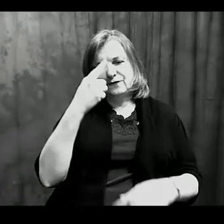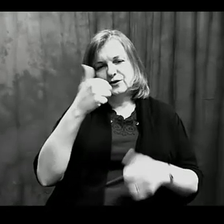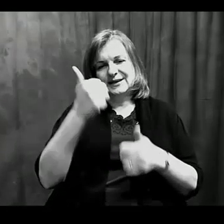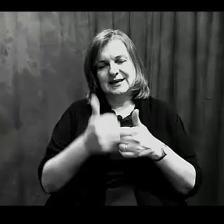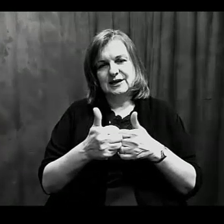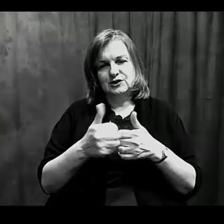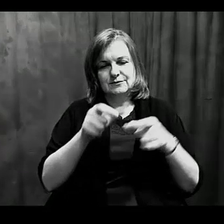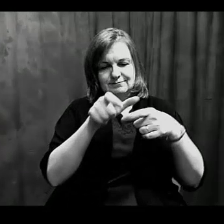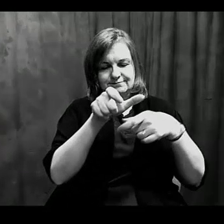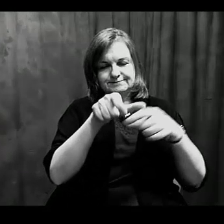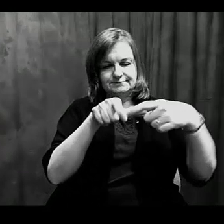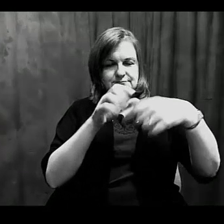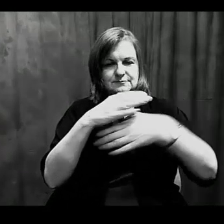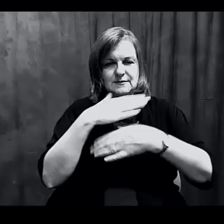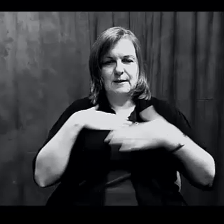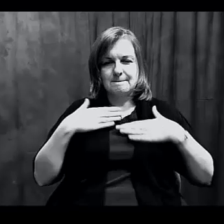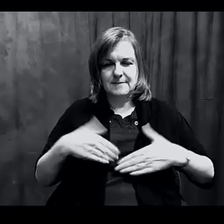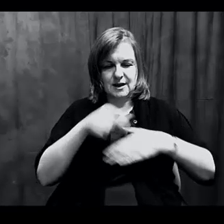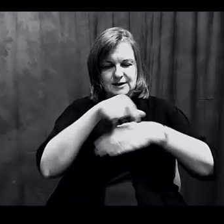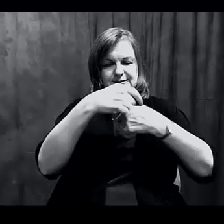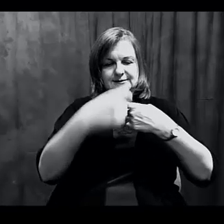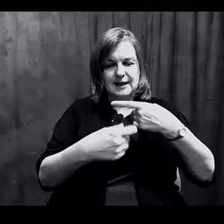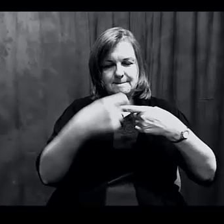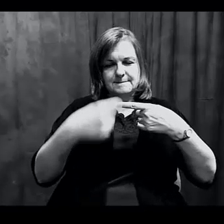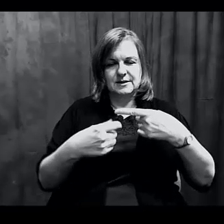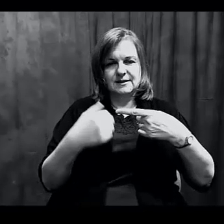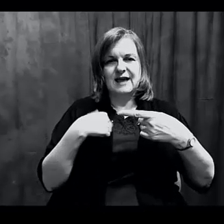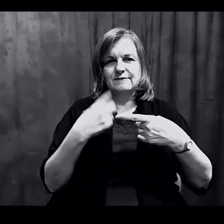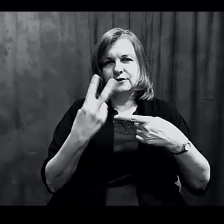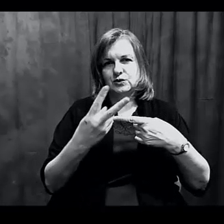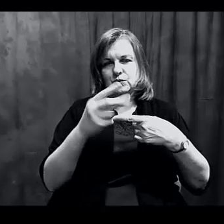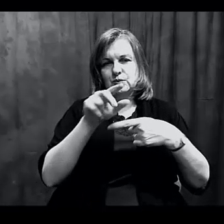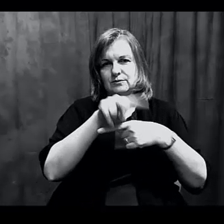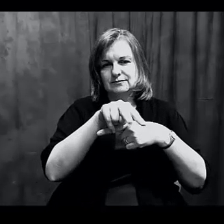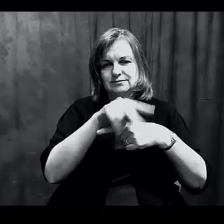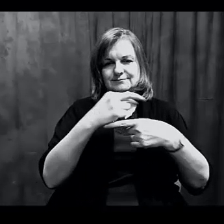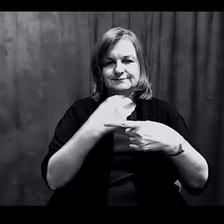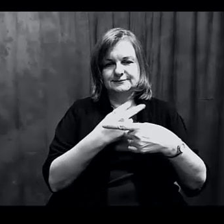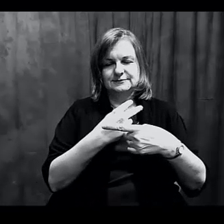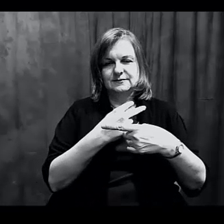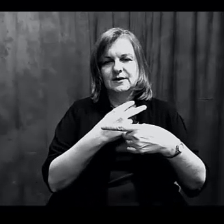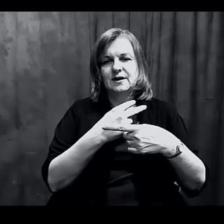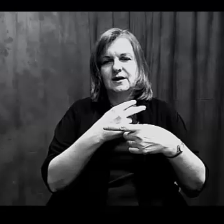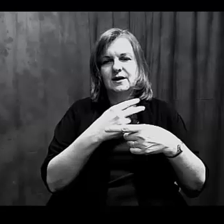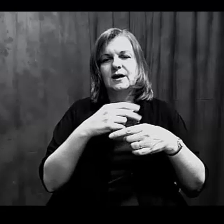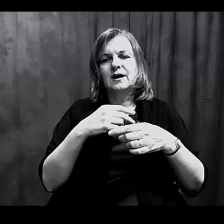kinds of organs from the vital organs such as heart and lungs